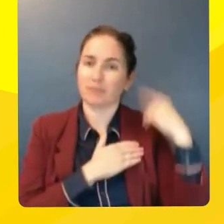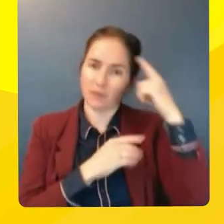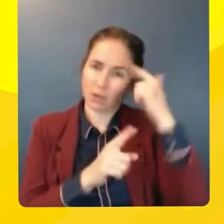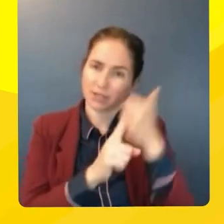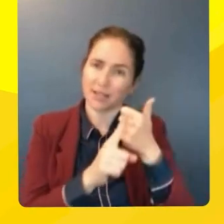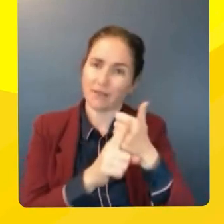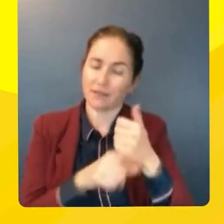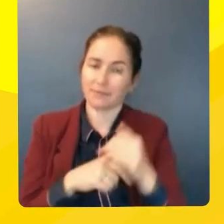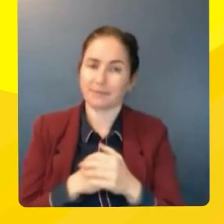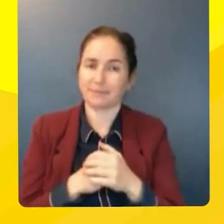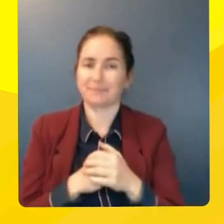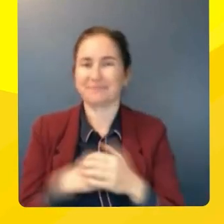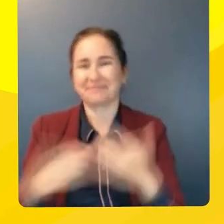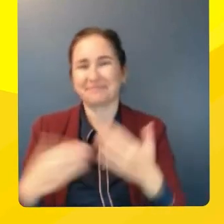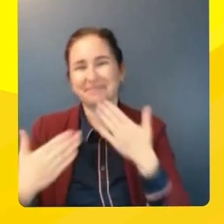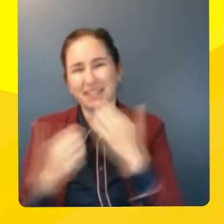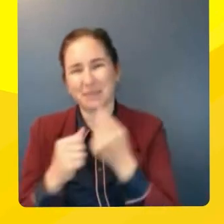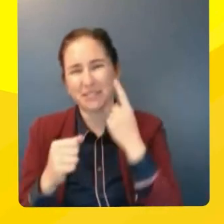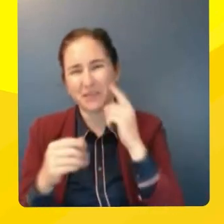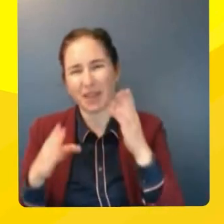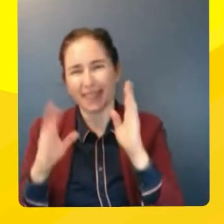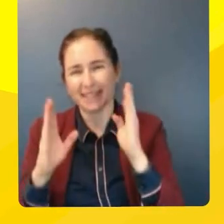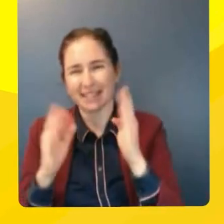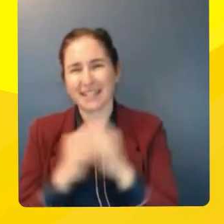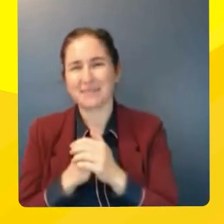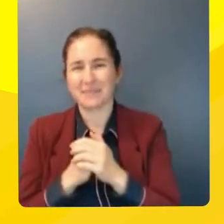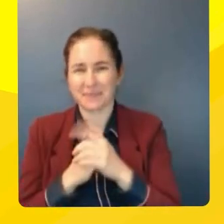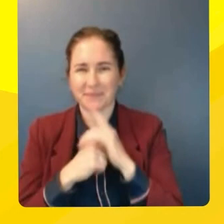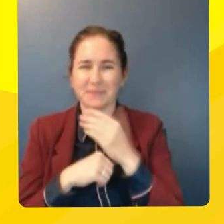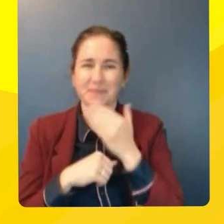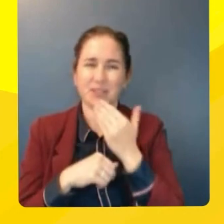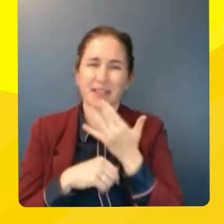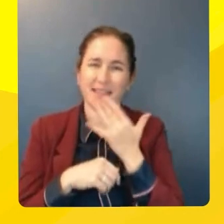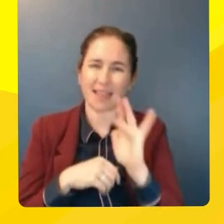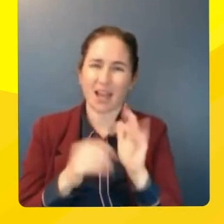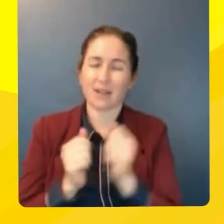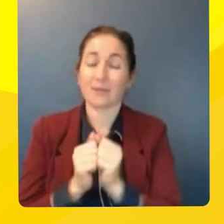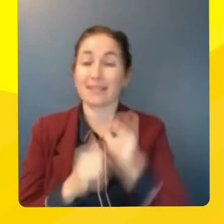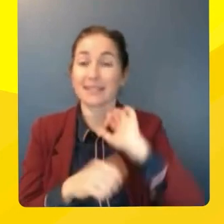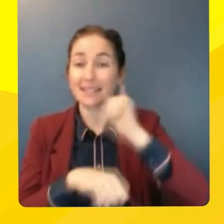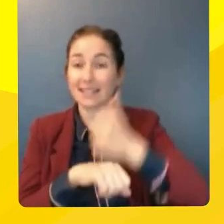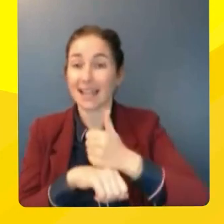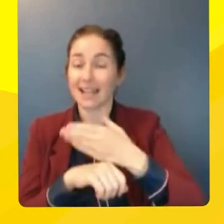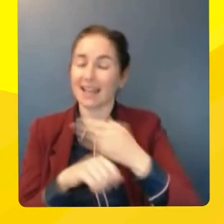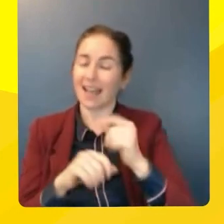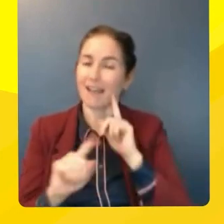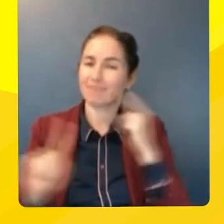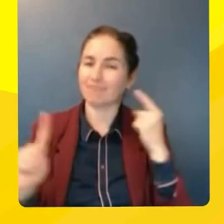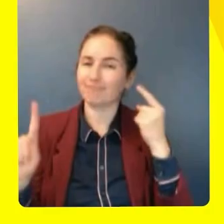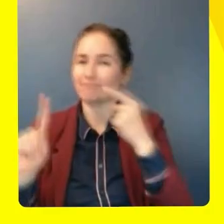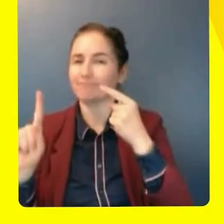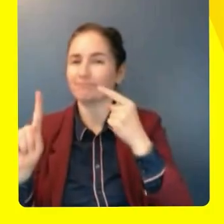Thank you so much for listening and very best of luck with setting and reaching your ambitious DEI goals.